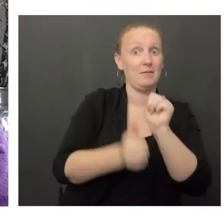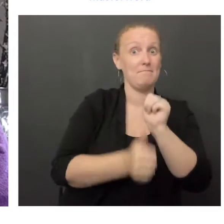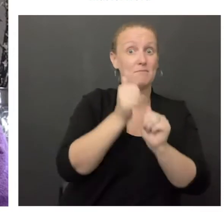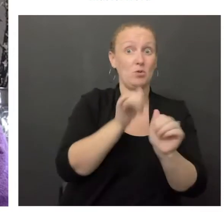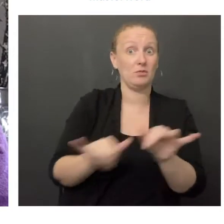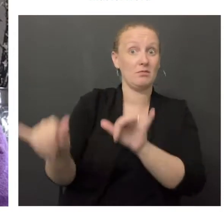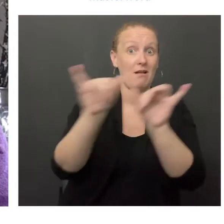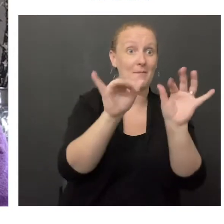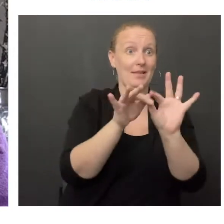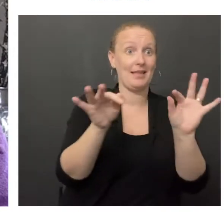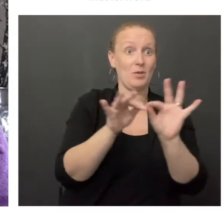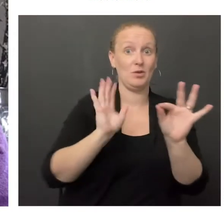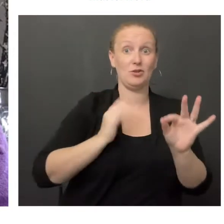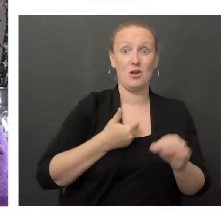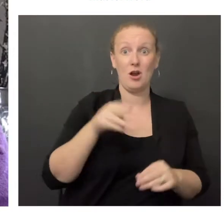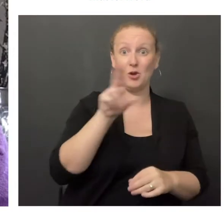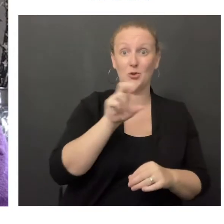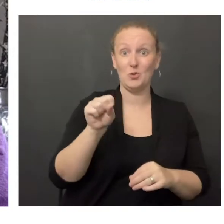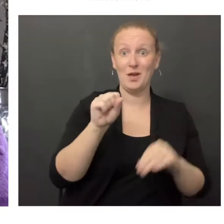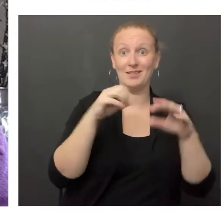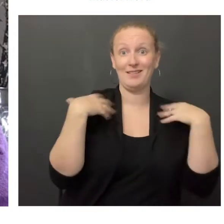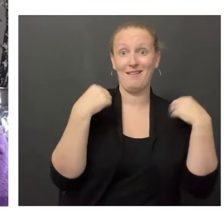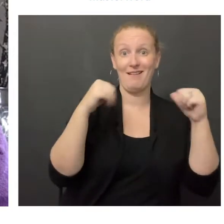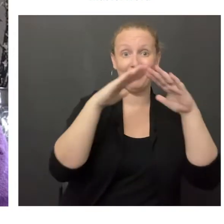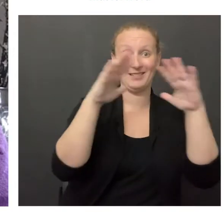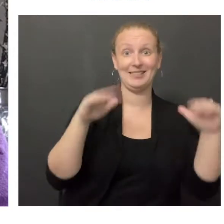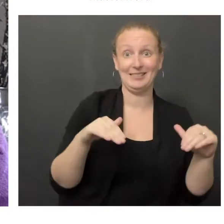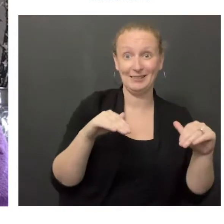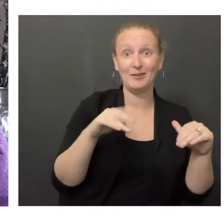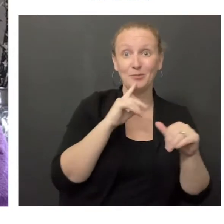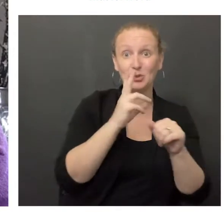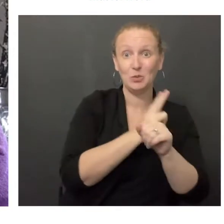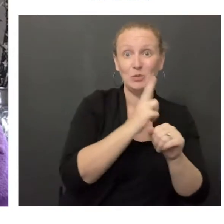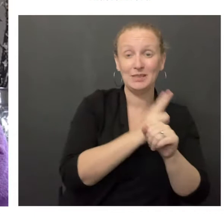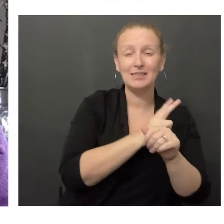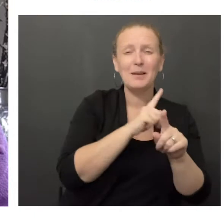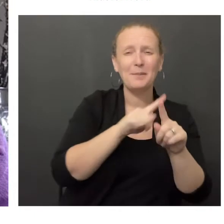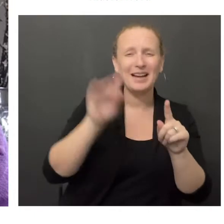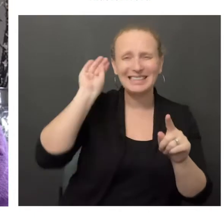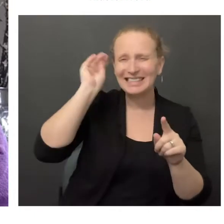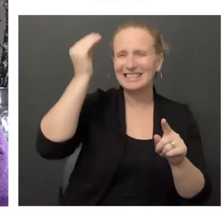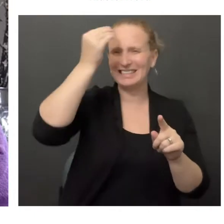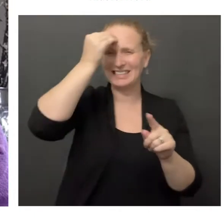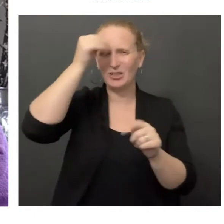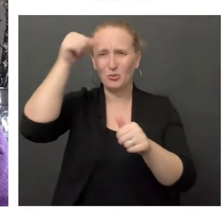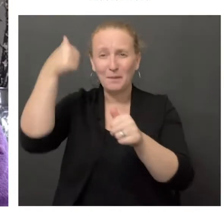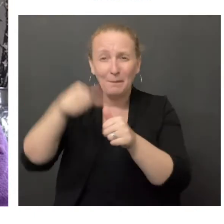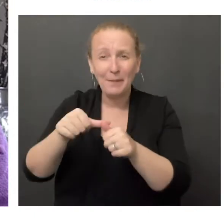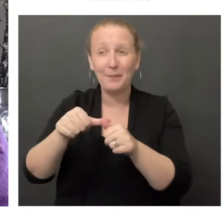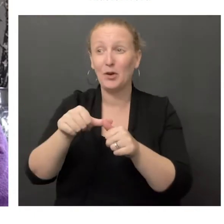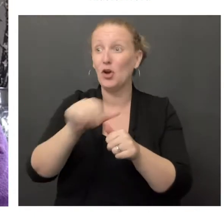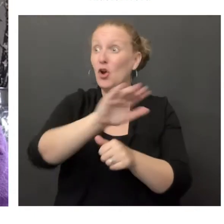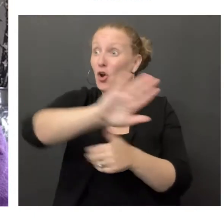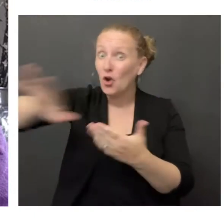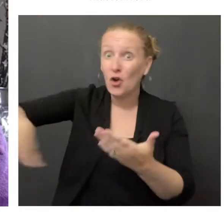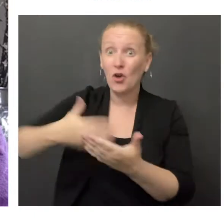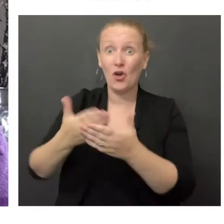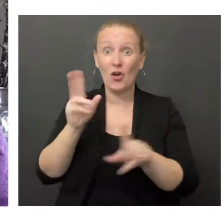So having the ability to bring to light that not everyone has that, uh, that fortunateness